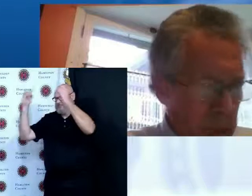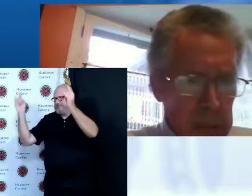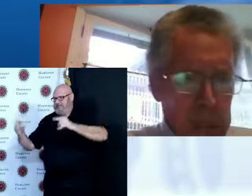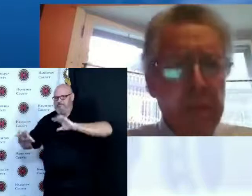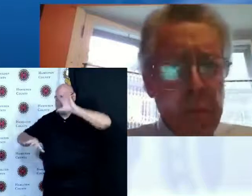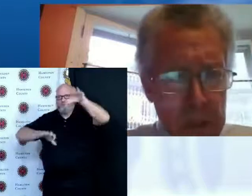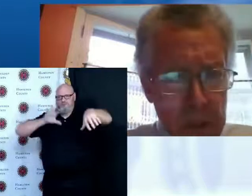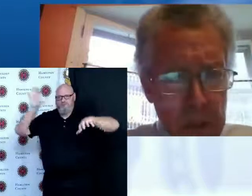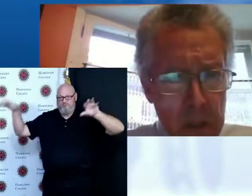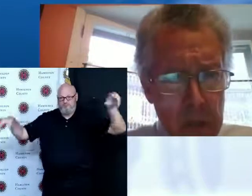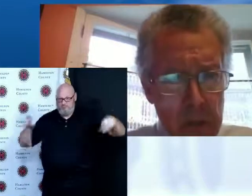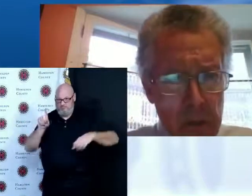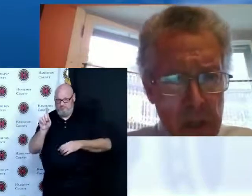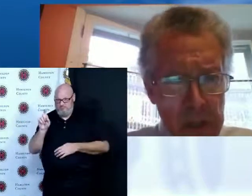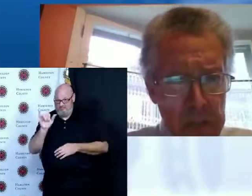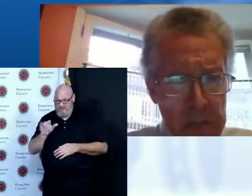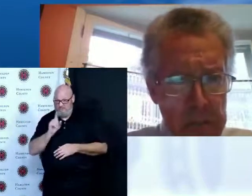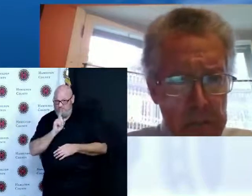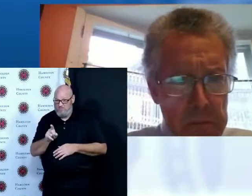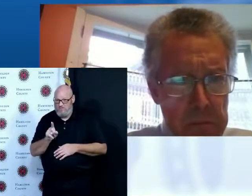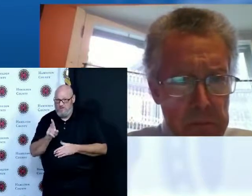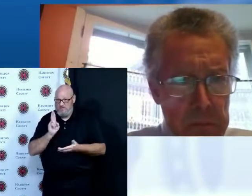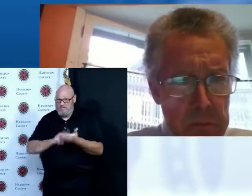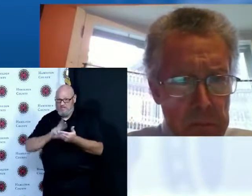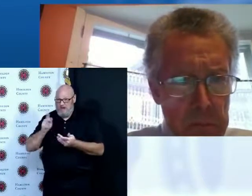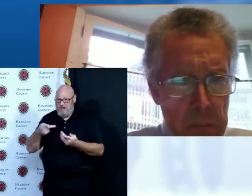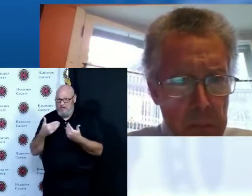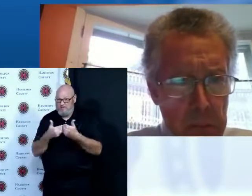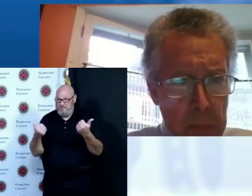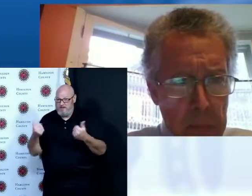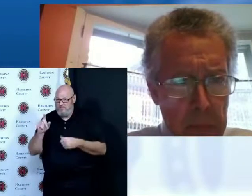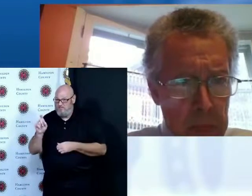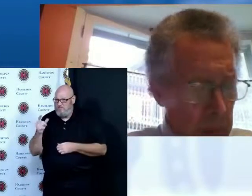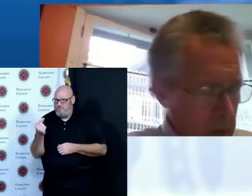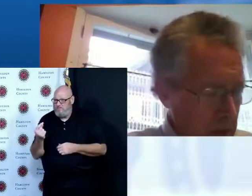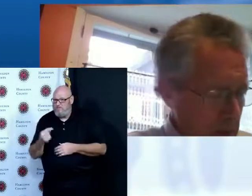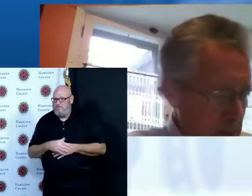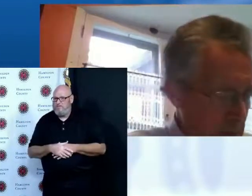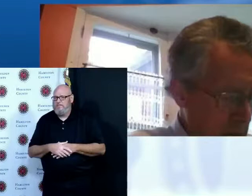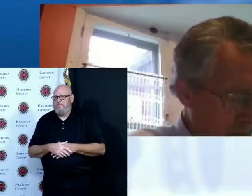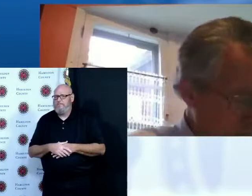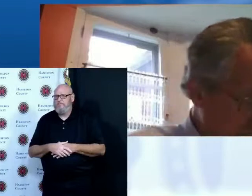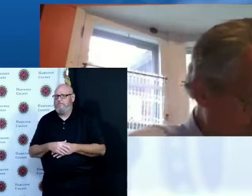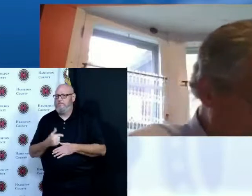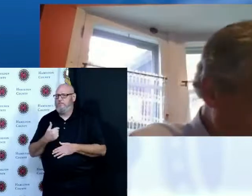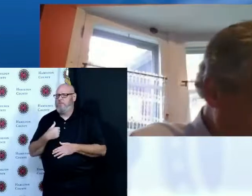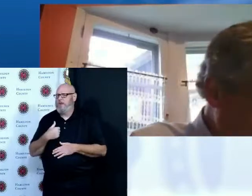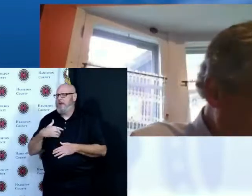thing be different for citizens those those plans have not been released at the local level from the